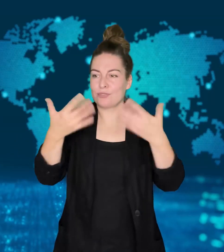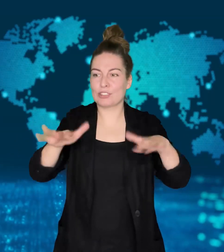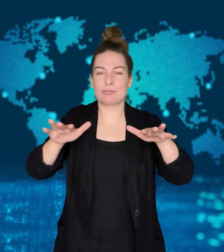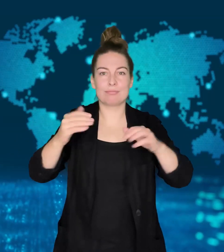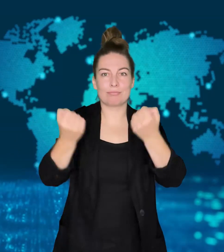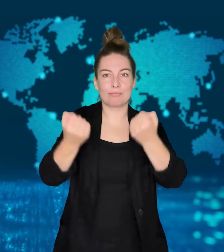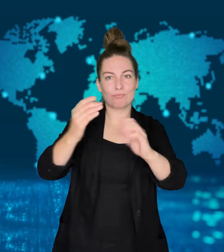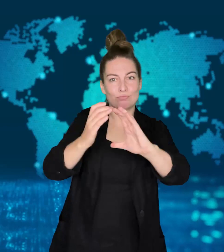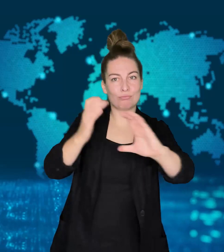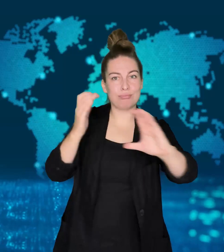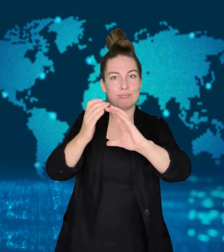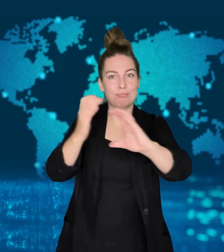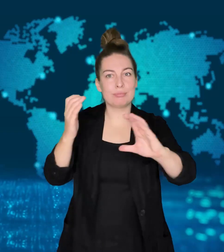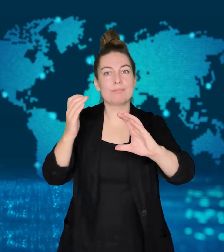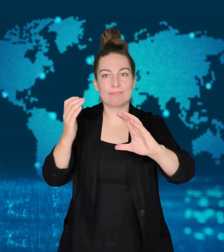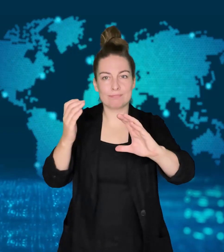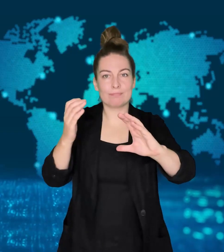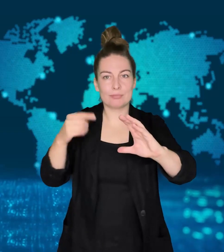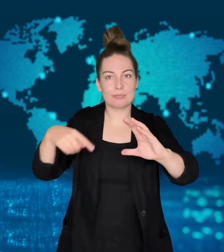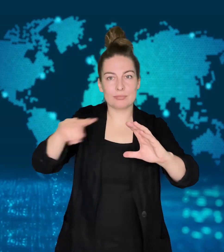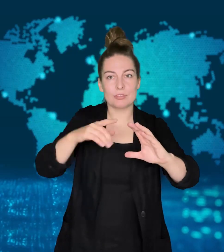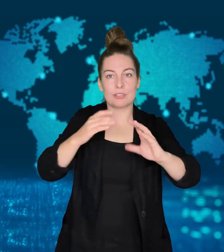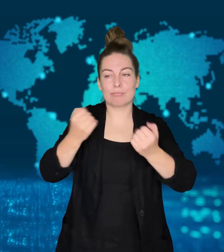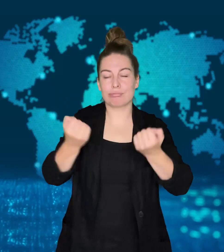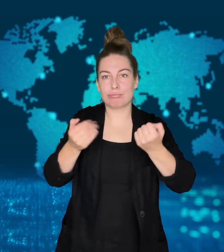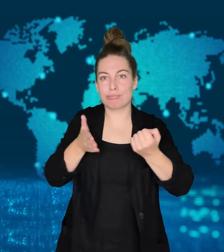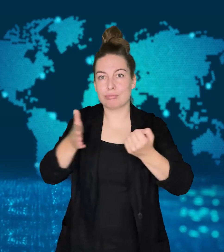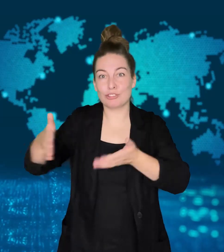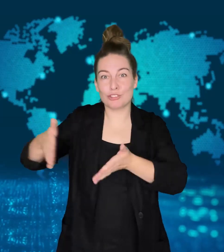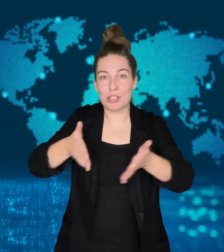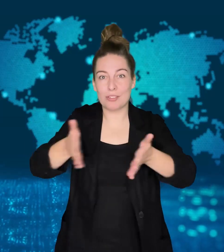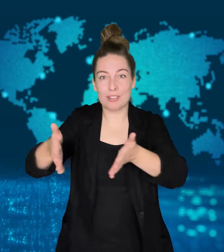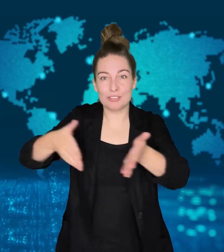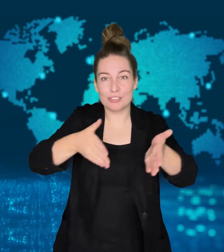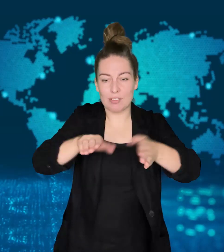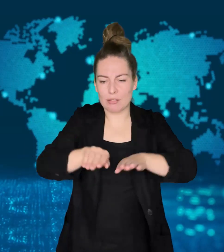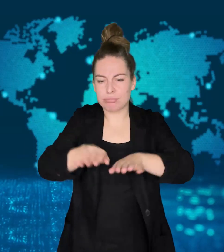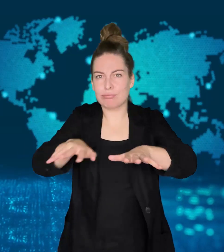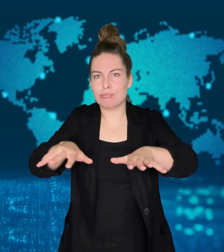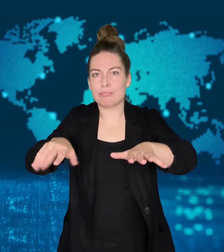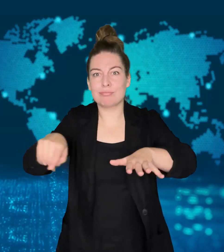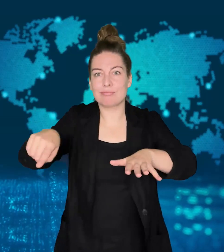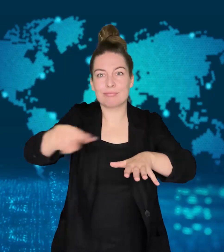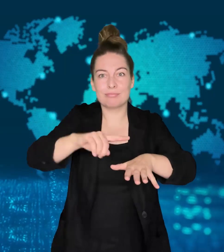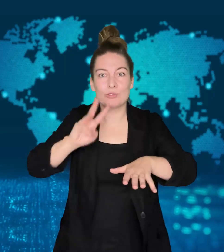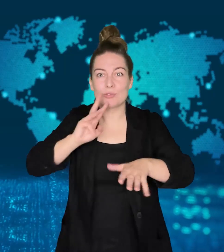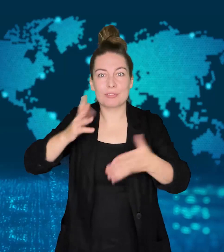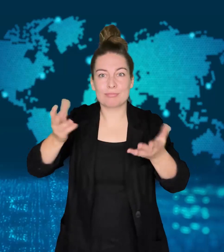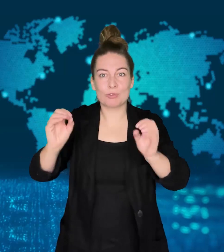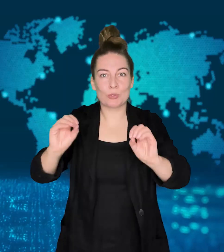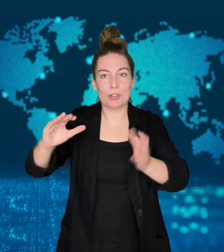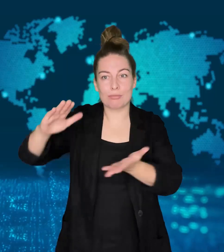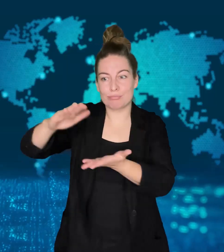One organization, Fundacao Amazonia Sustentavel (FAS),